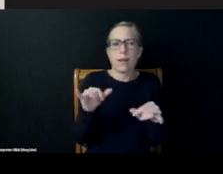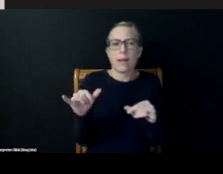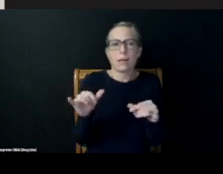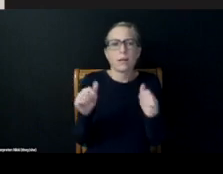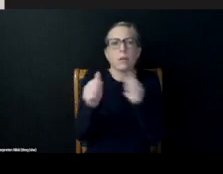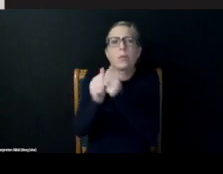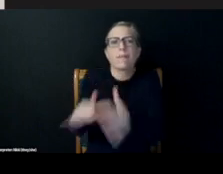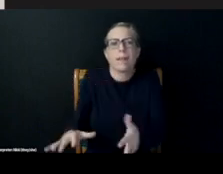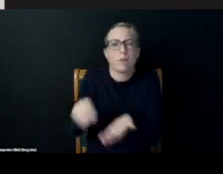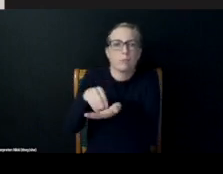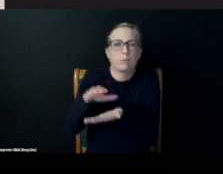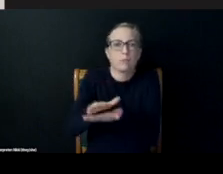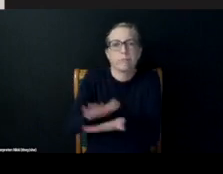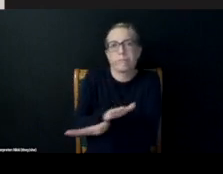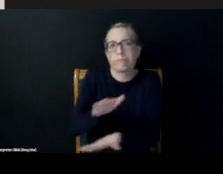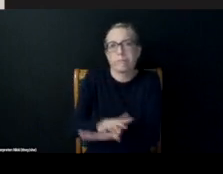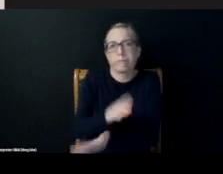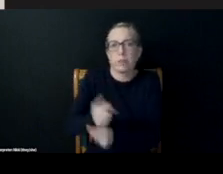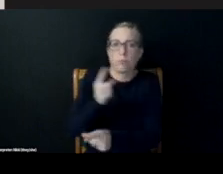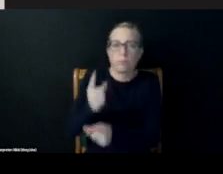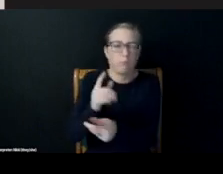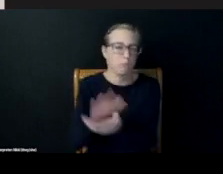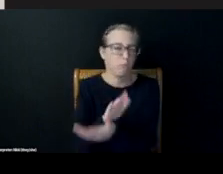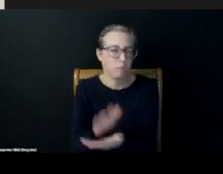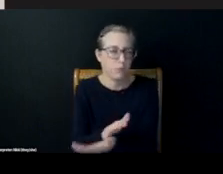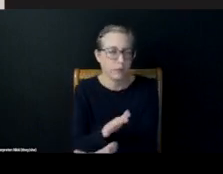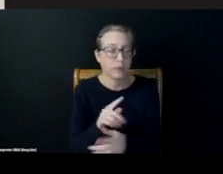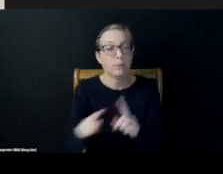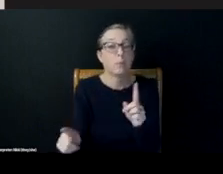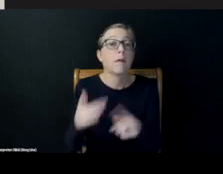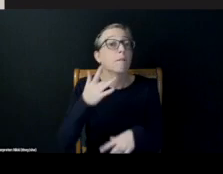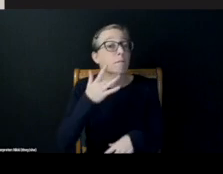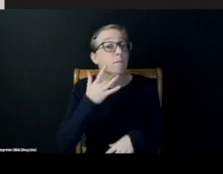but thankfully, I didn't have